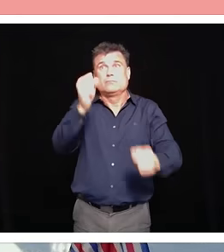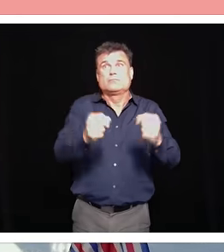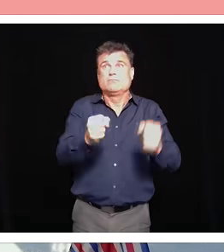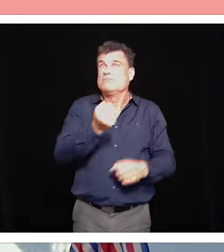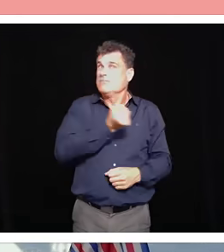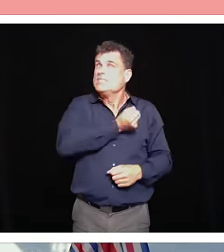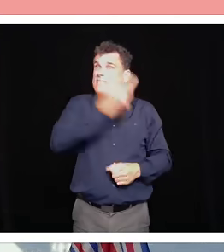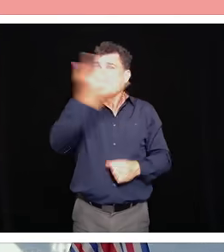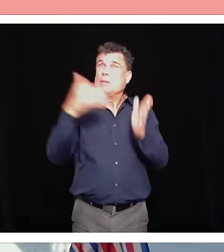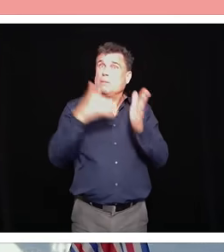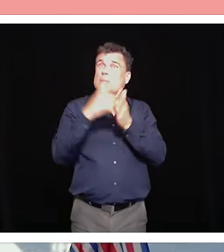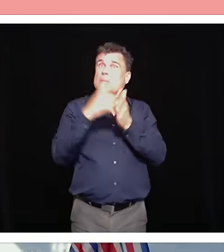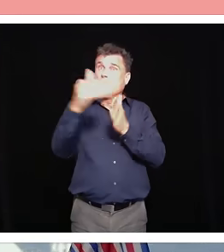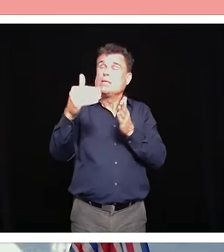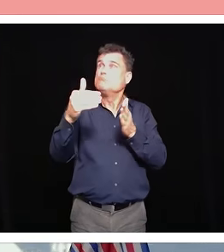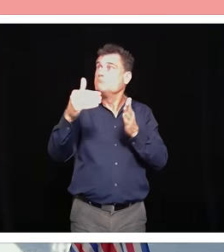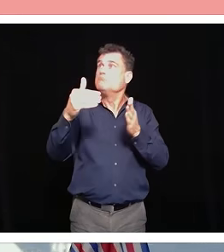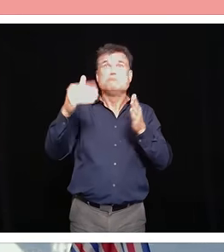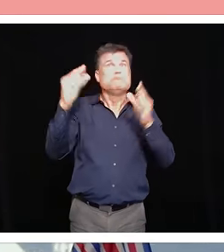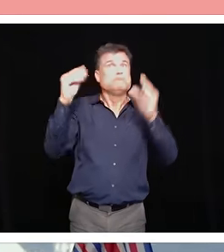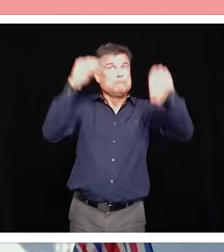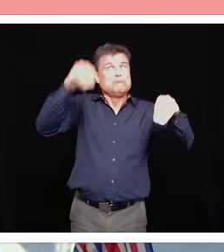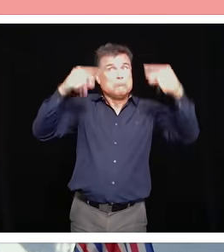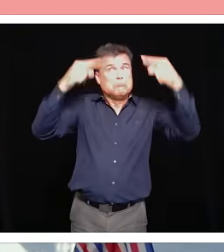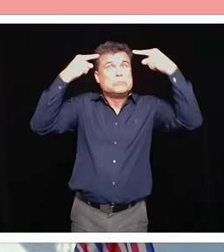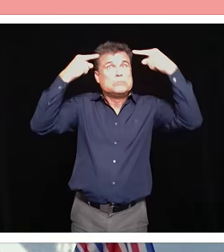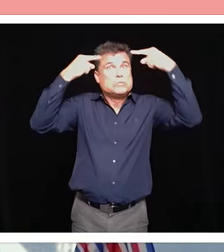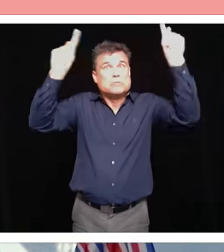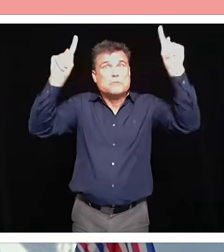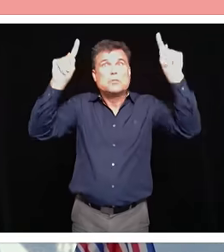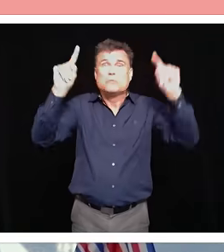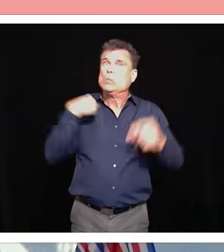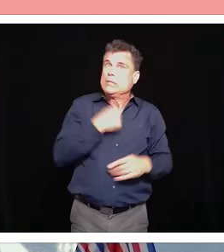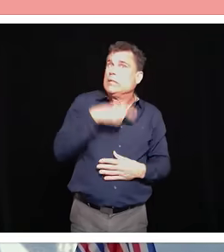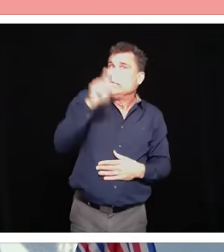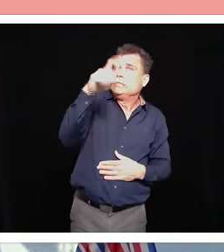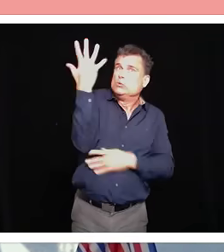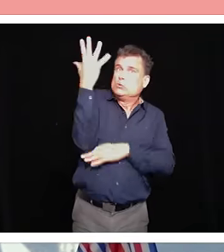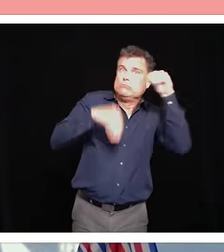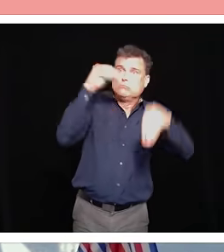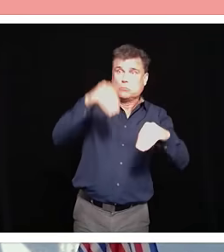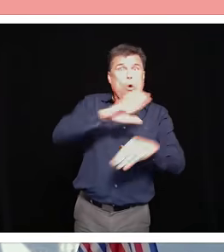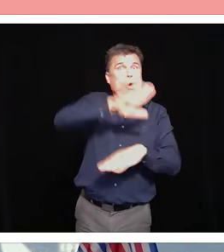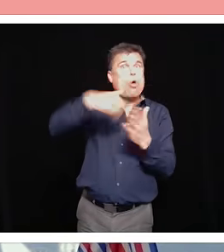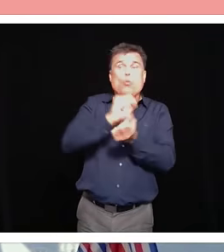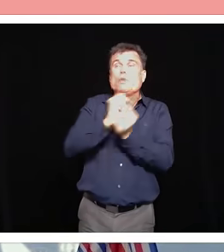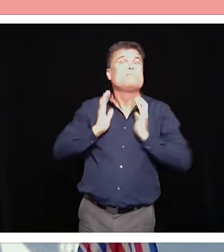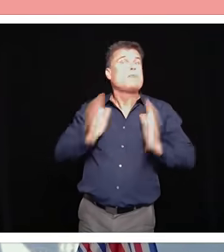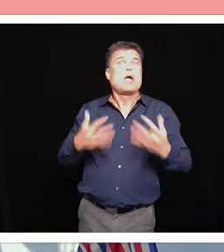circulation as low as we can and we need to continue to take measures to keep it that way.